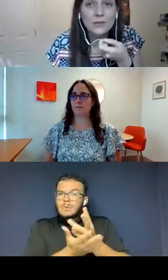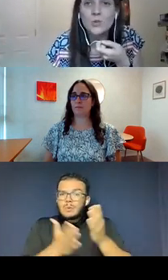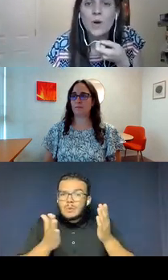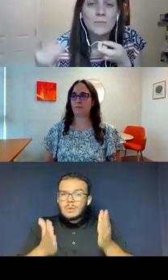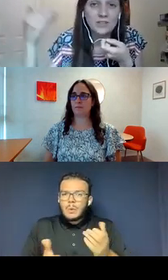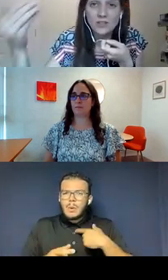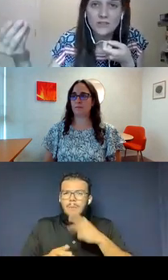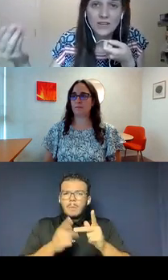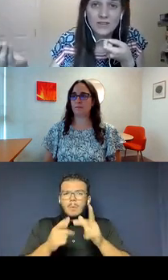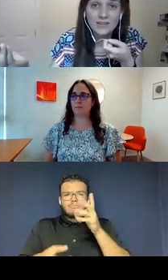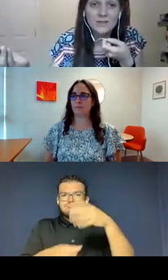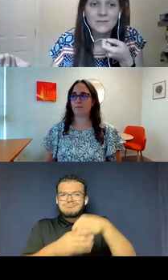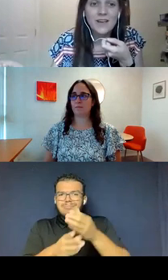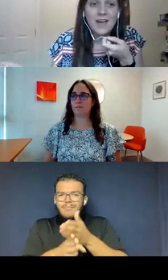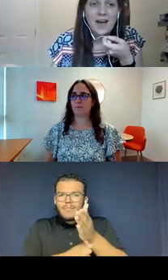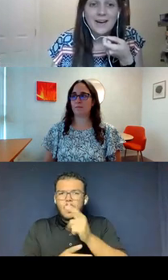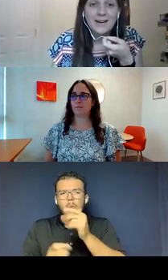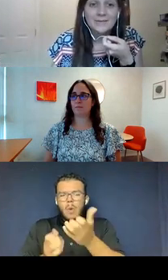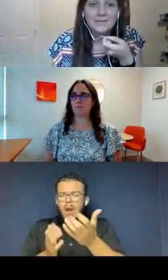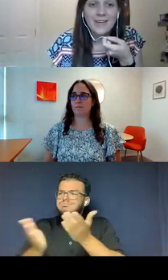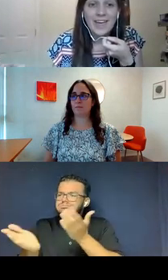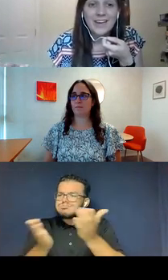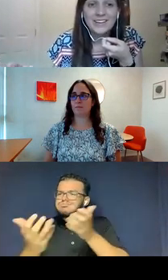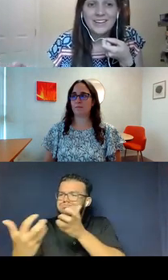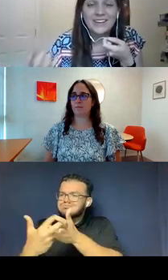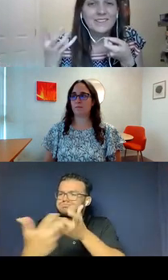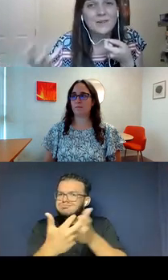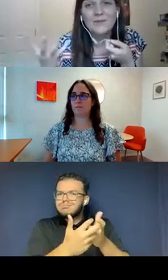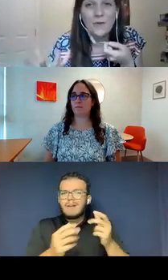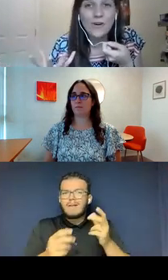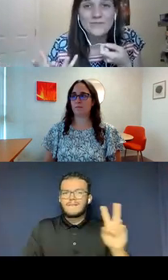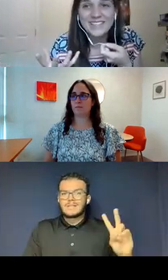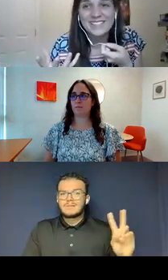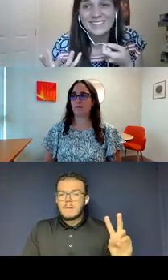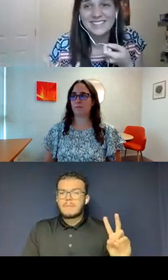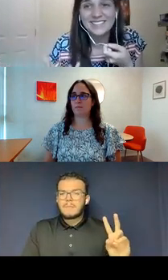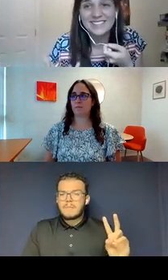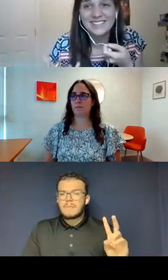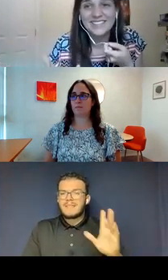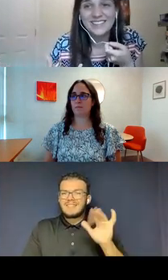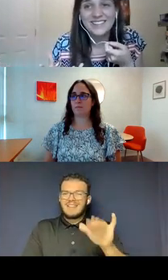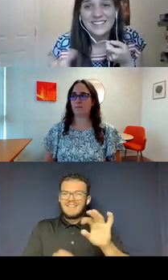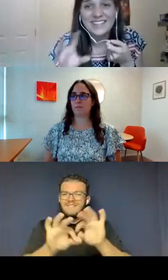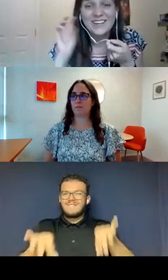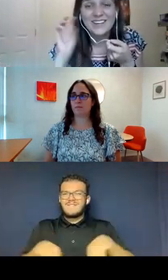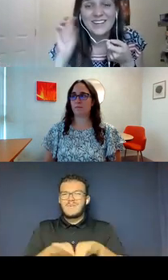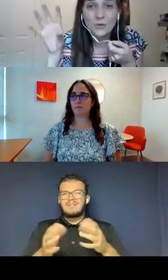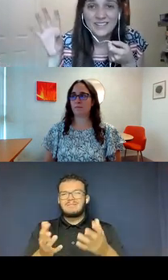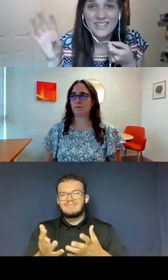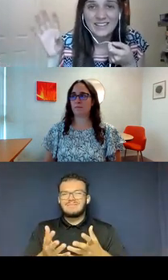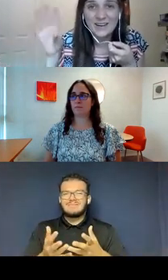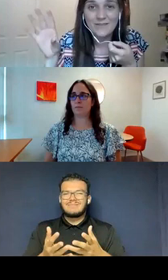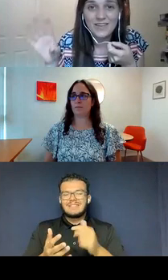who want to be serving victims. And the form isn't geared towards that line of thinking.